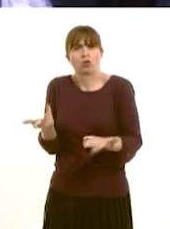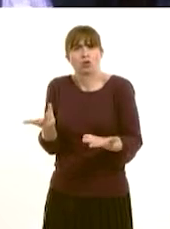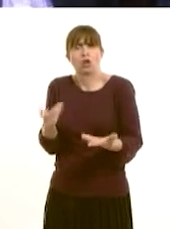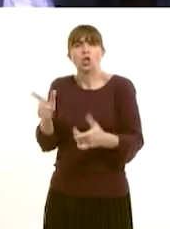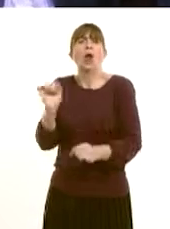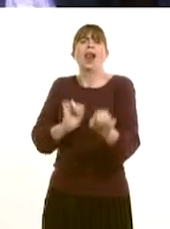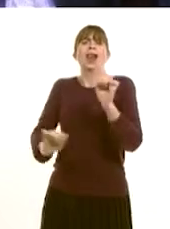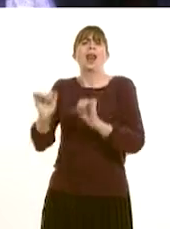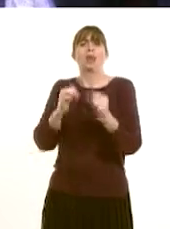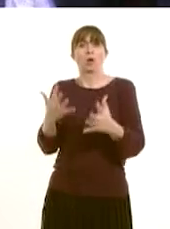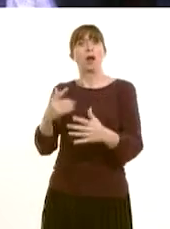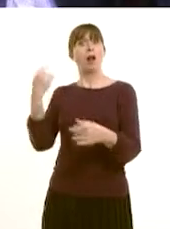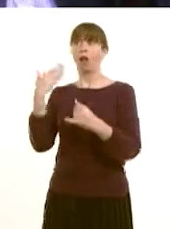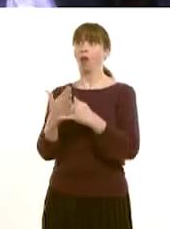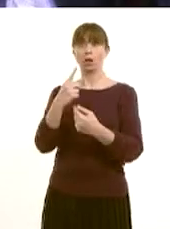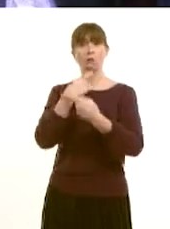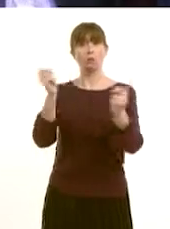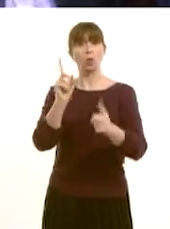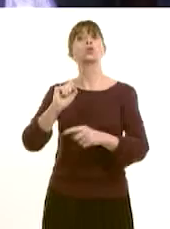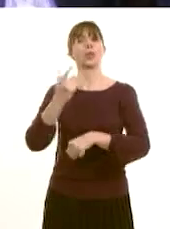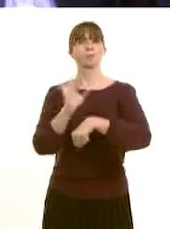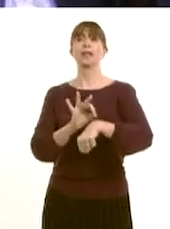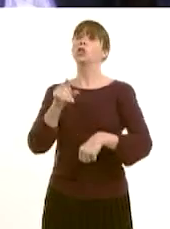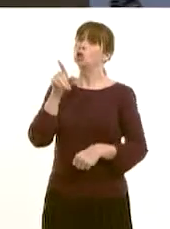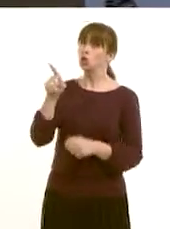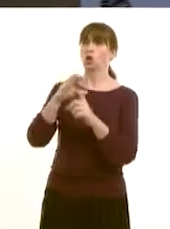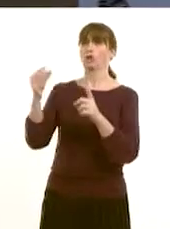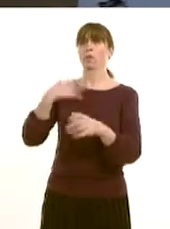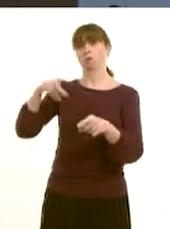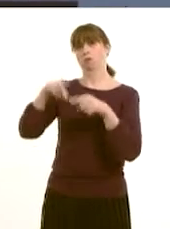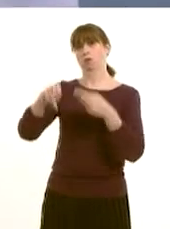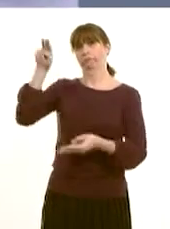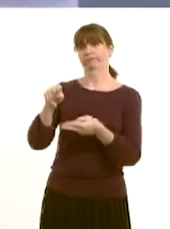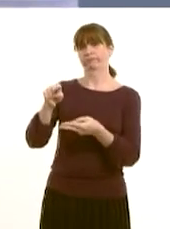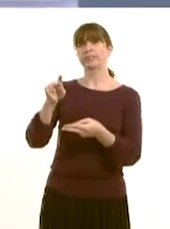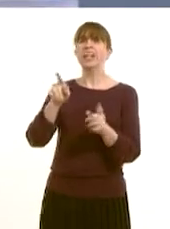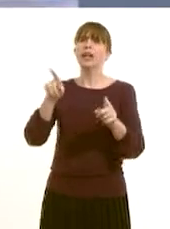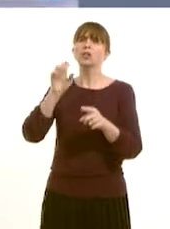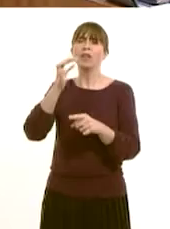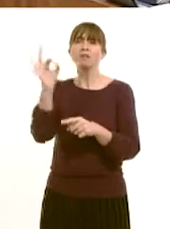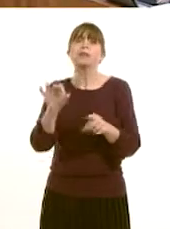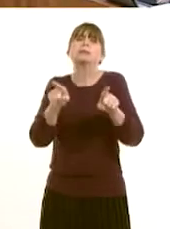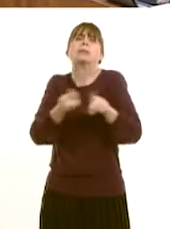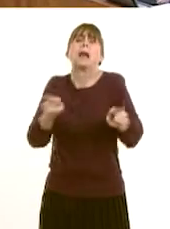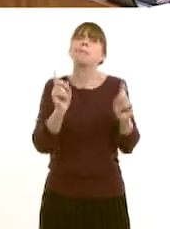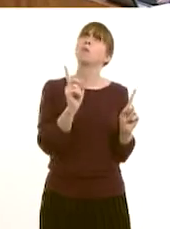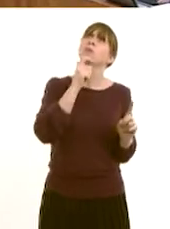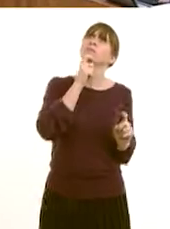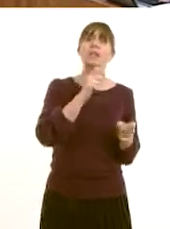At the moment, itís 12 per cent. Thatís the cut he wants. Thatís an equivalent of a 38 per cent increase in council tax.